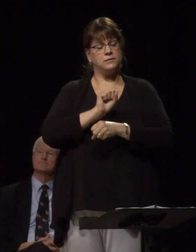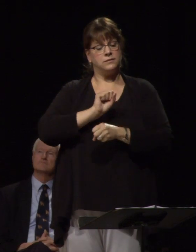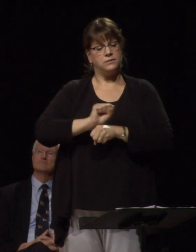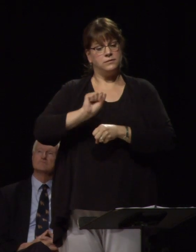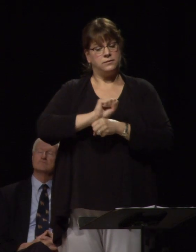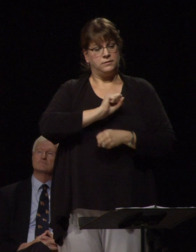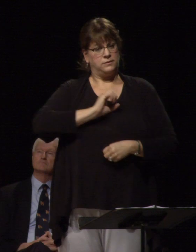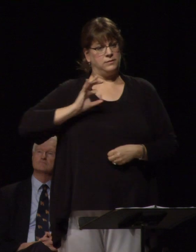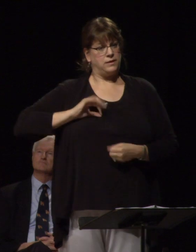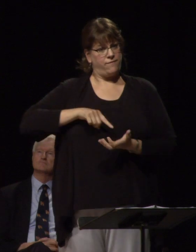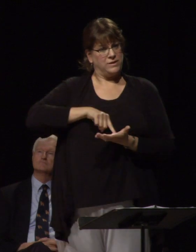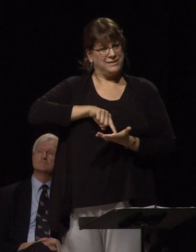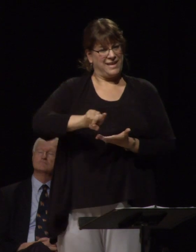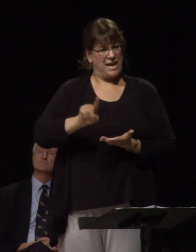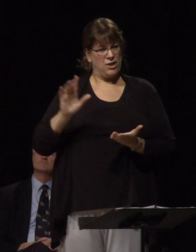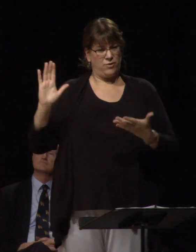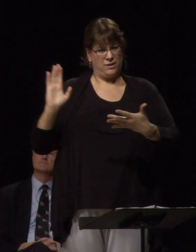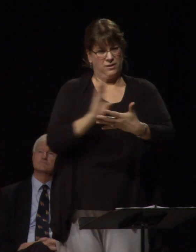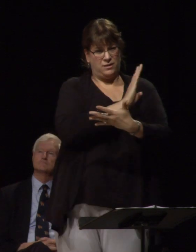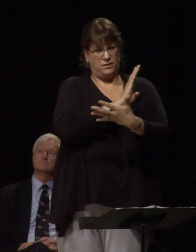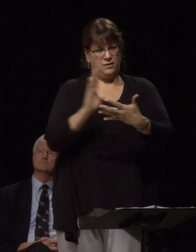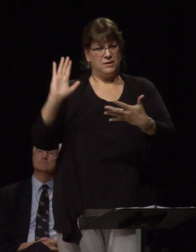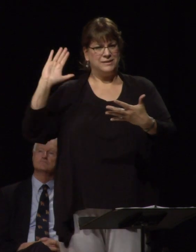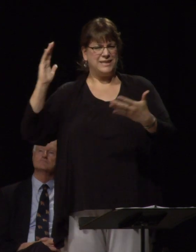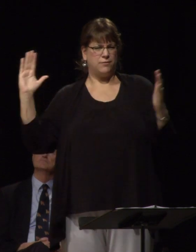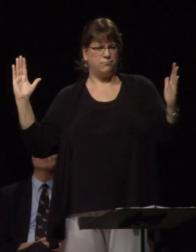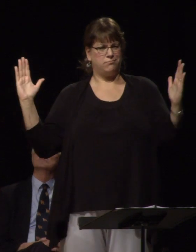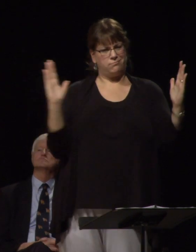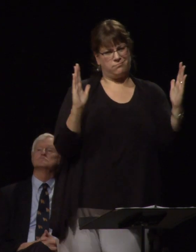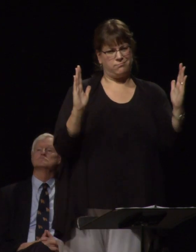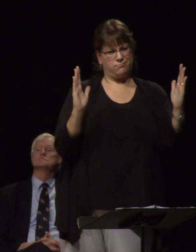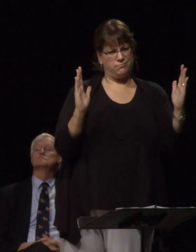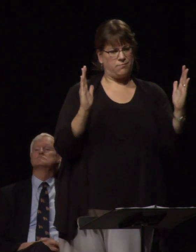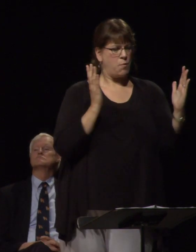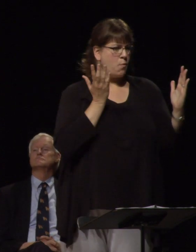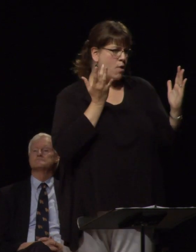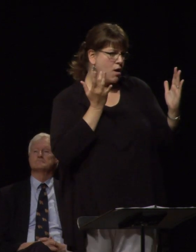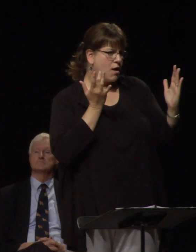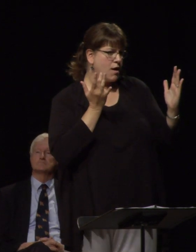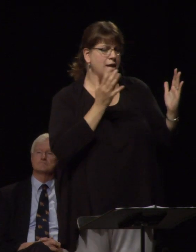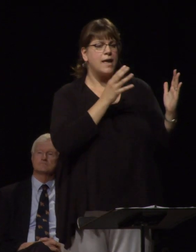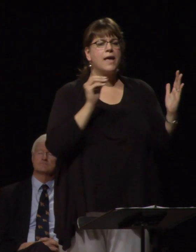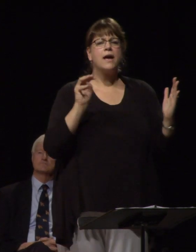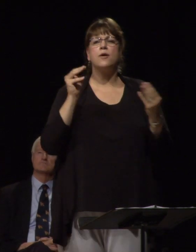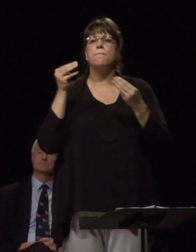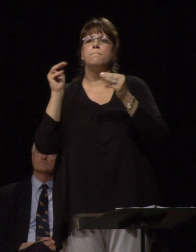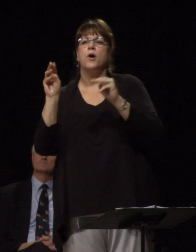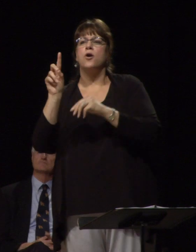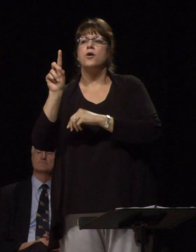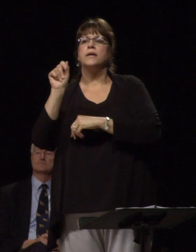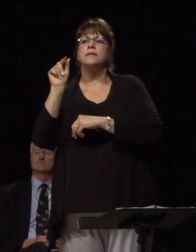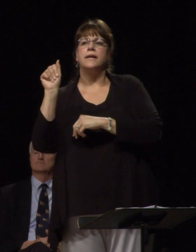TRANSPARENCY OF MARKET DATA USED IN DETERMINING WAGE GRADES DURING THE PROJECT THEY